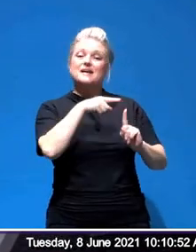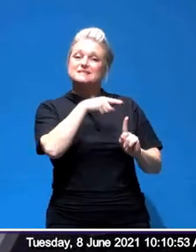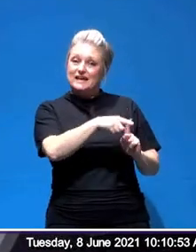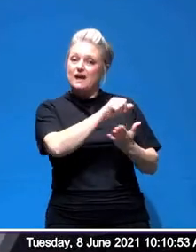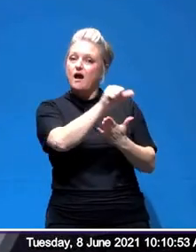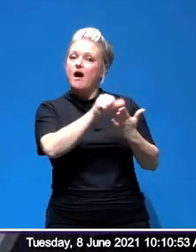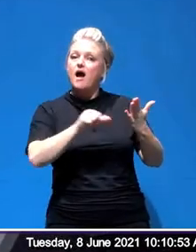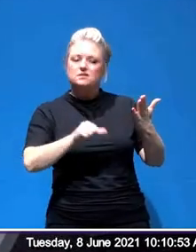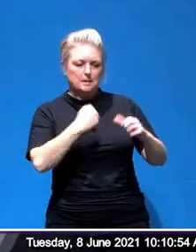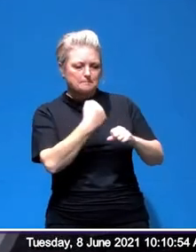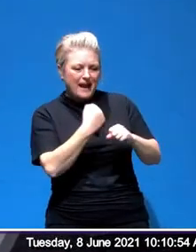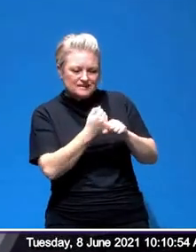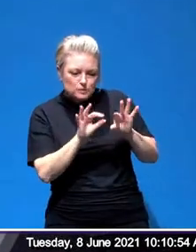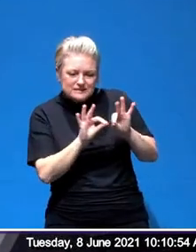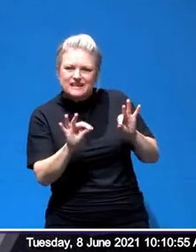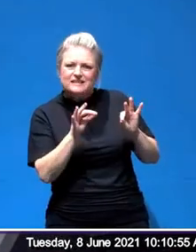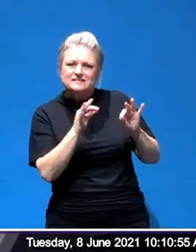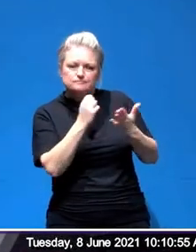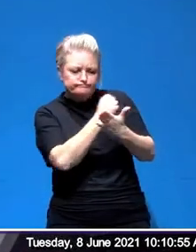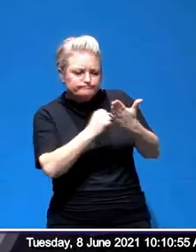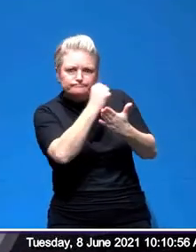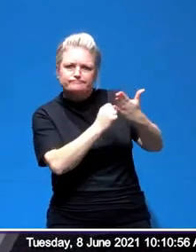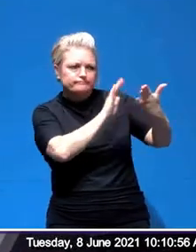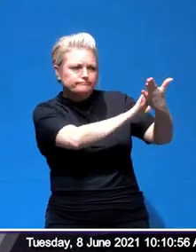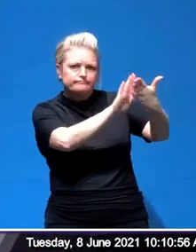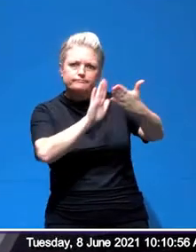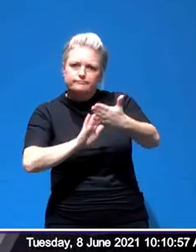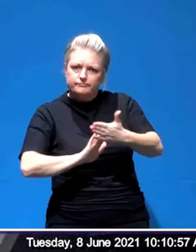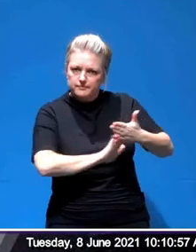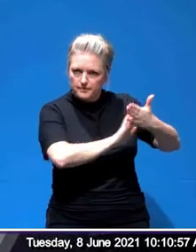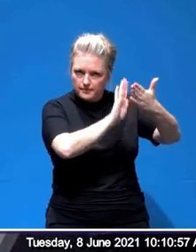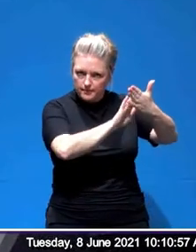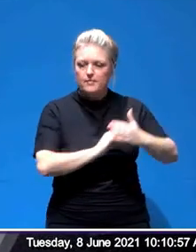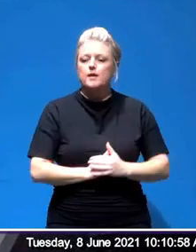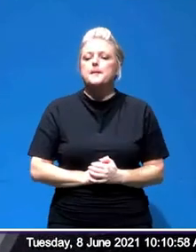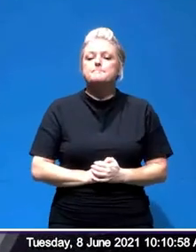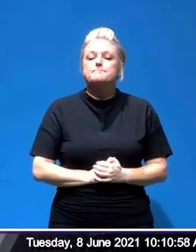and he's learned how to make --- we have bought bird houses and coasters